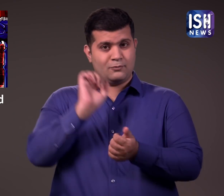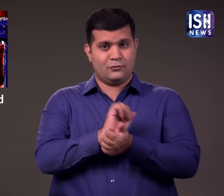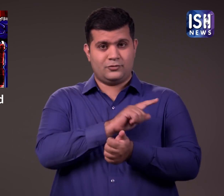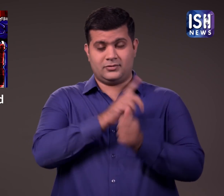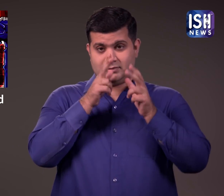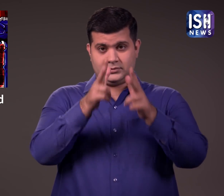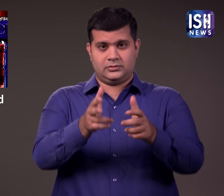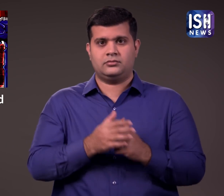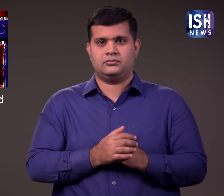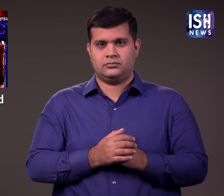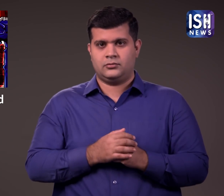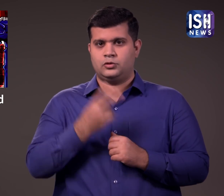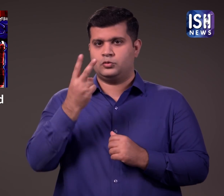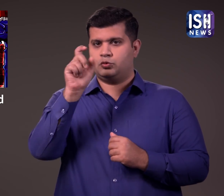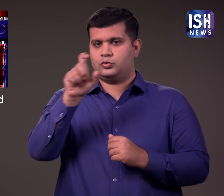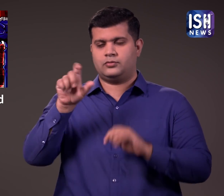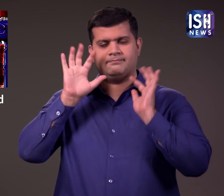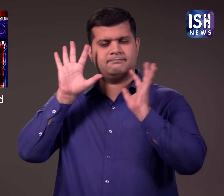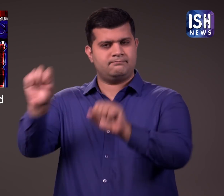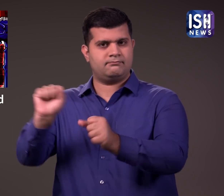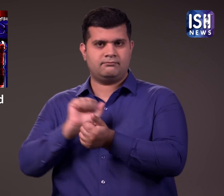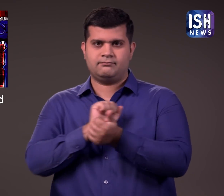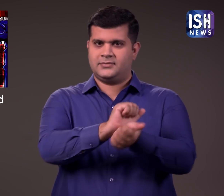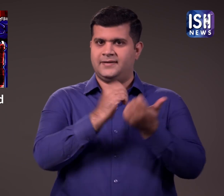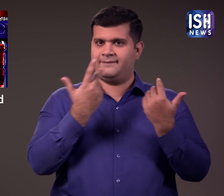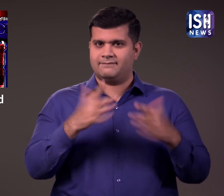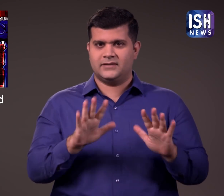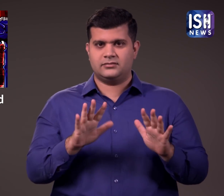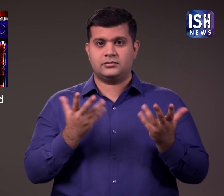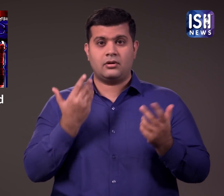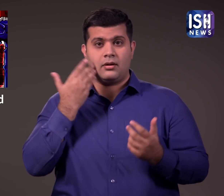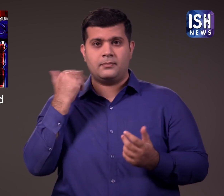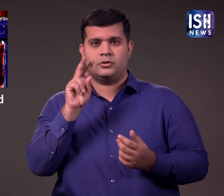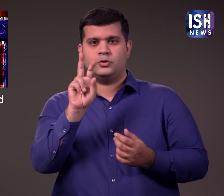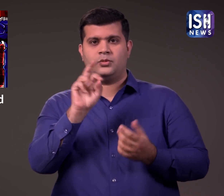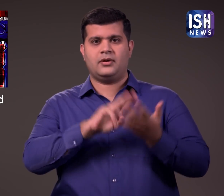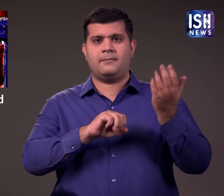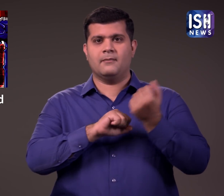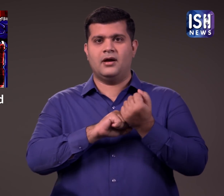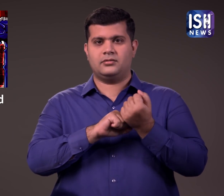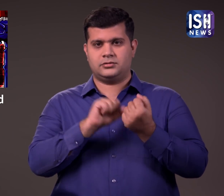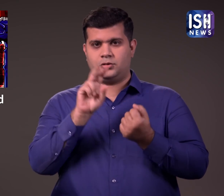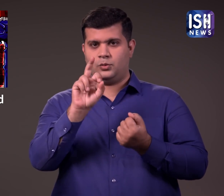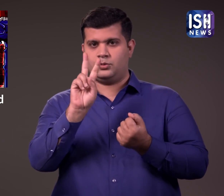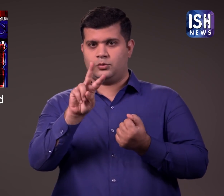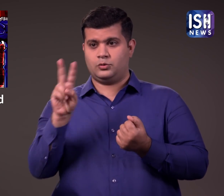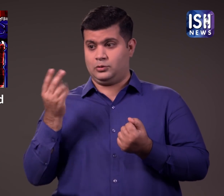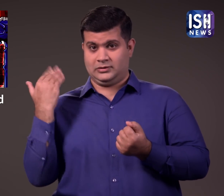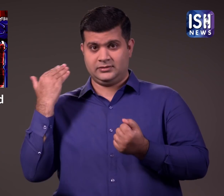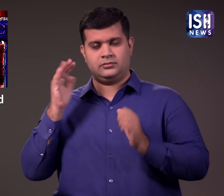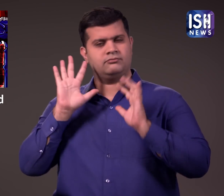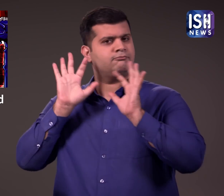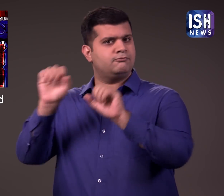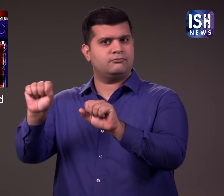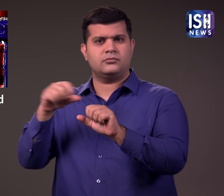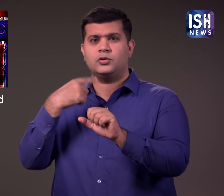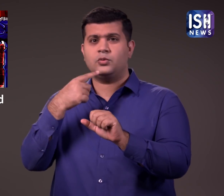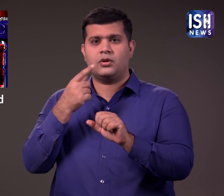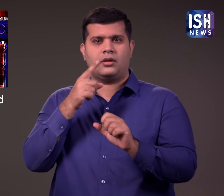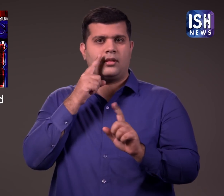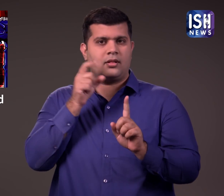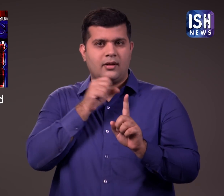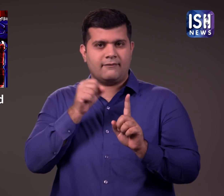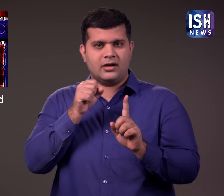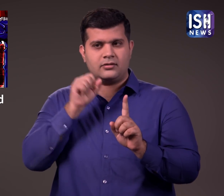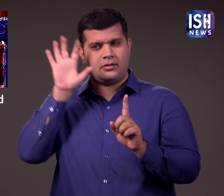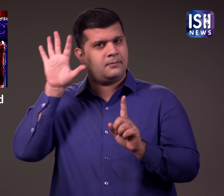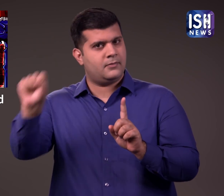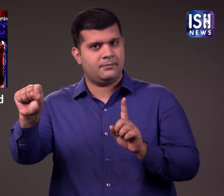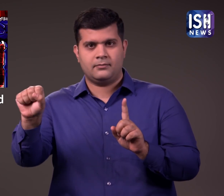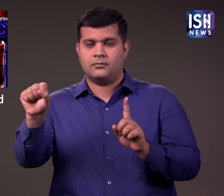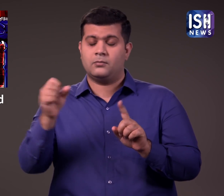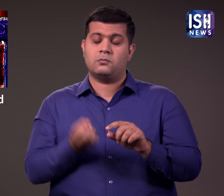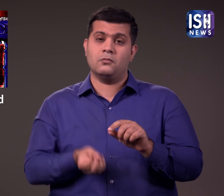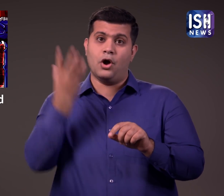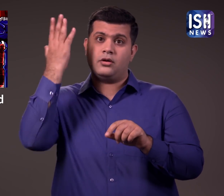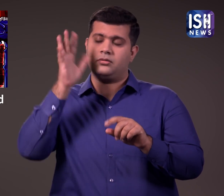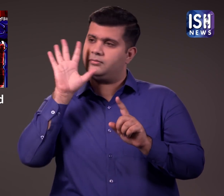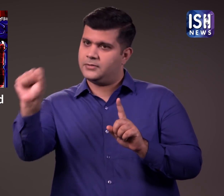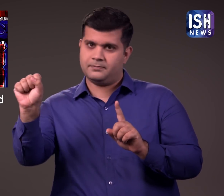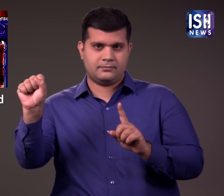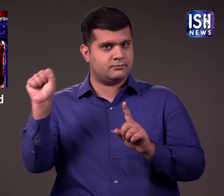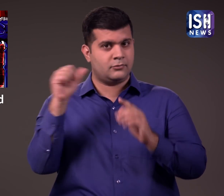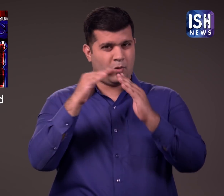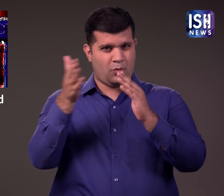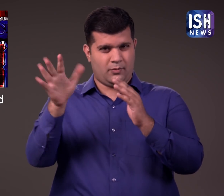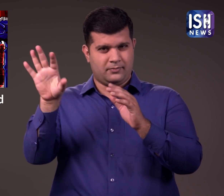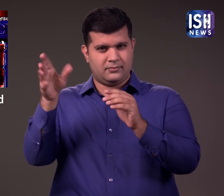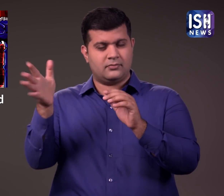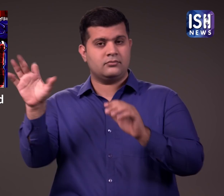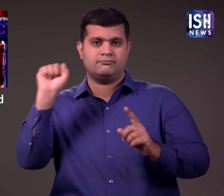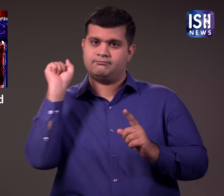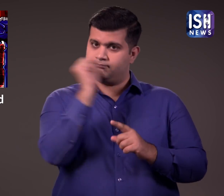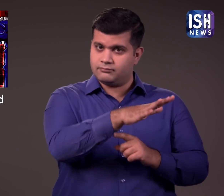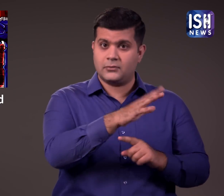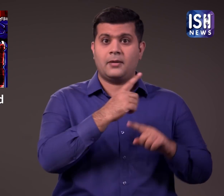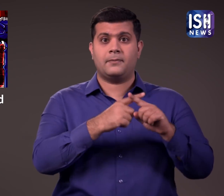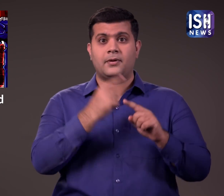Police said the grandfather was arrested in Pune in the early hours of 20th March 2022 from his home